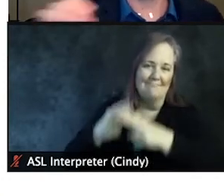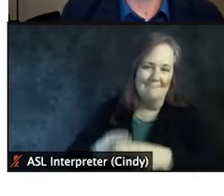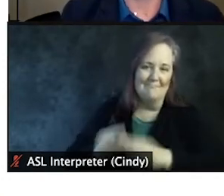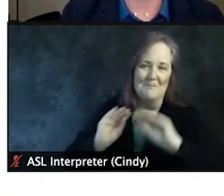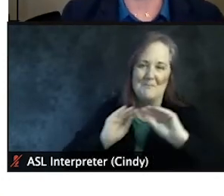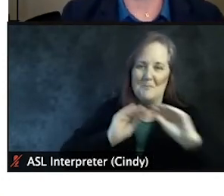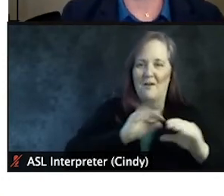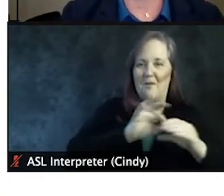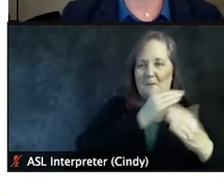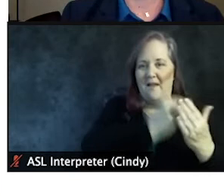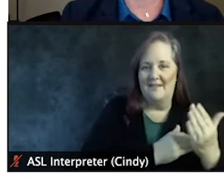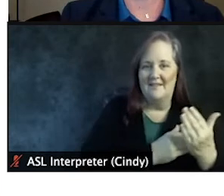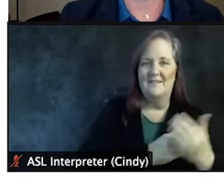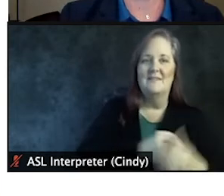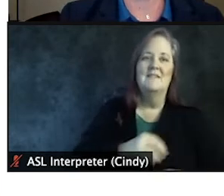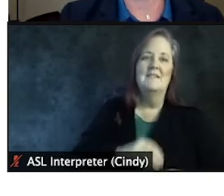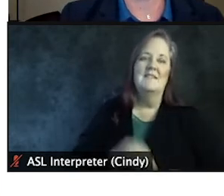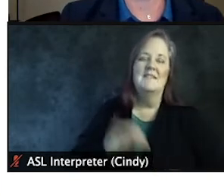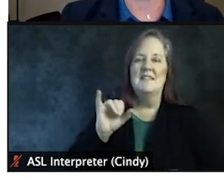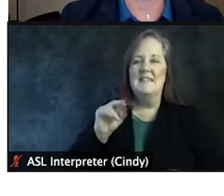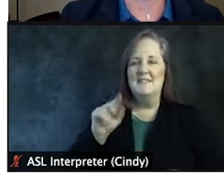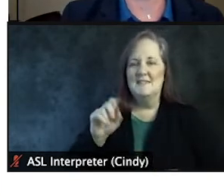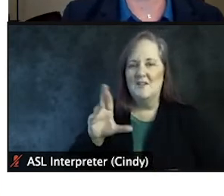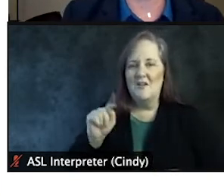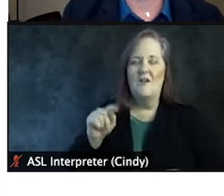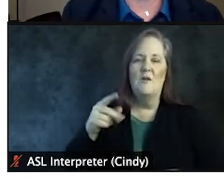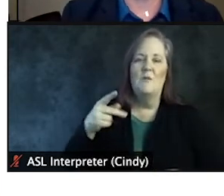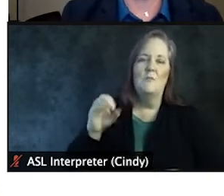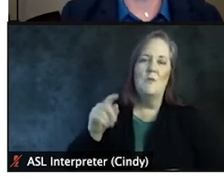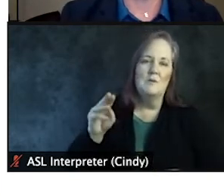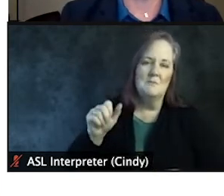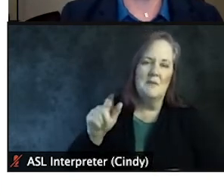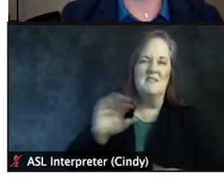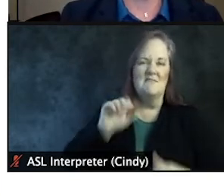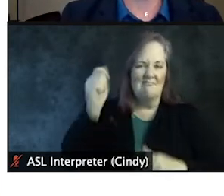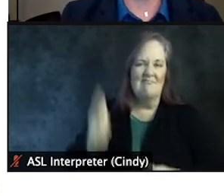But those companies have a lot more money to spend,